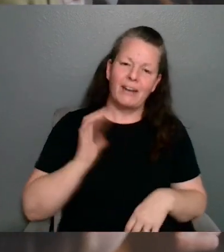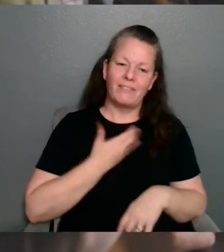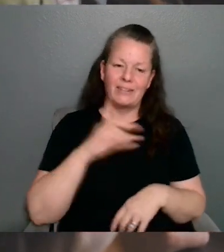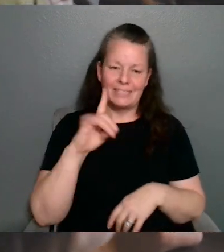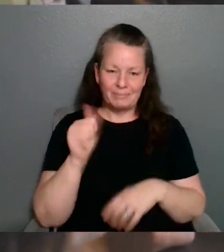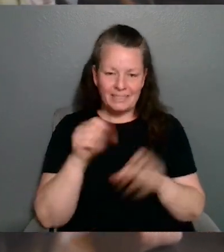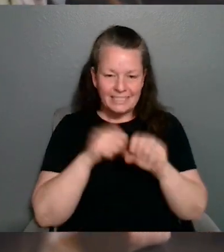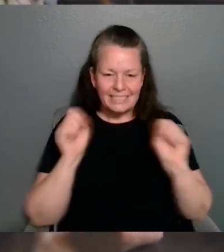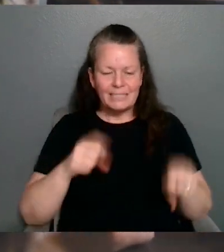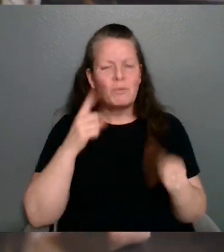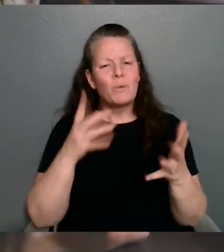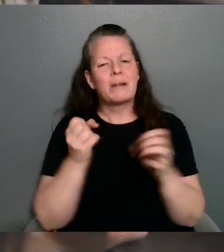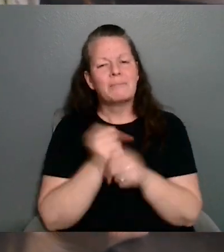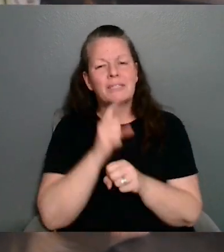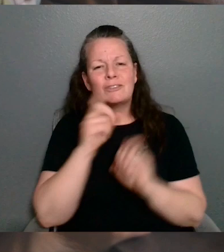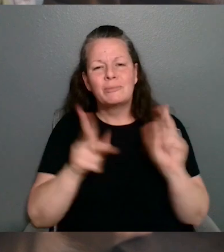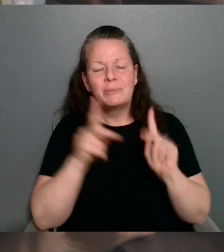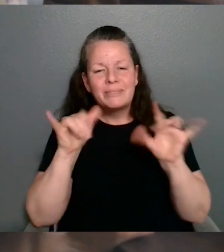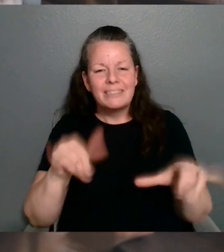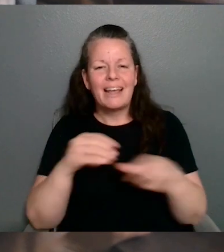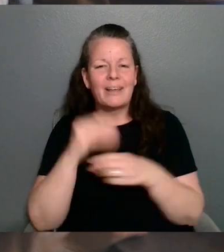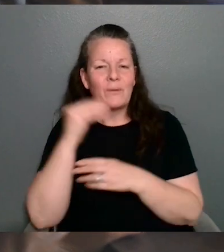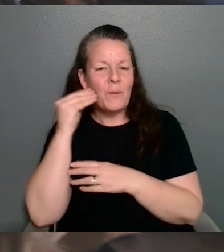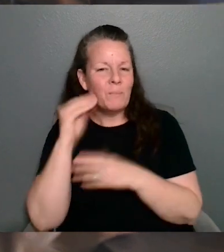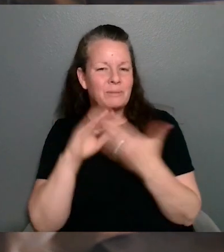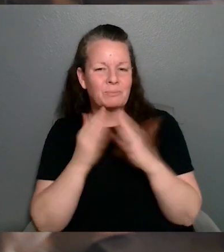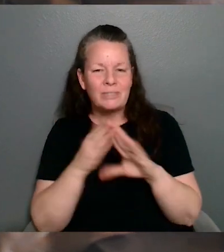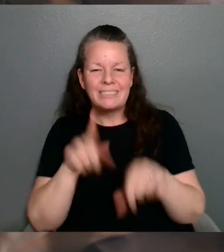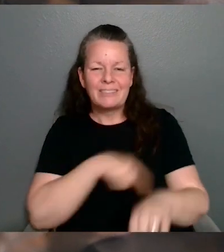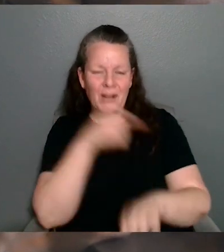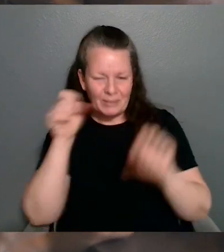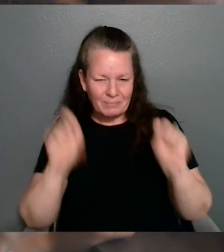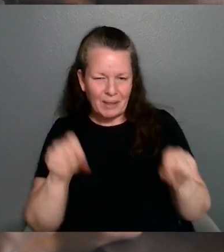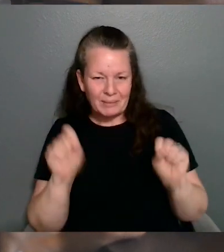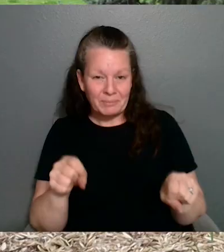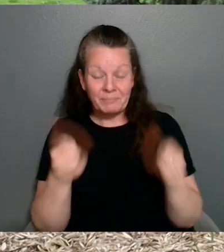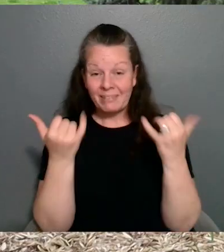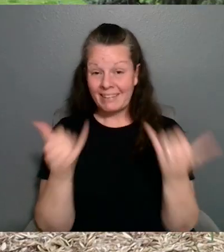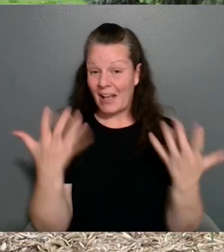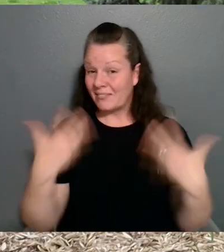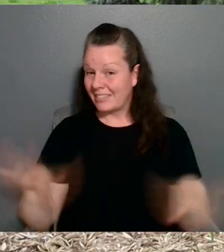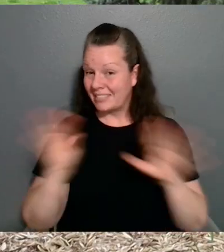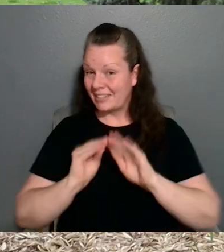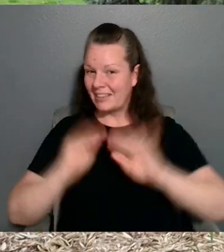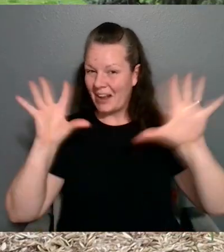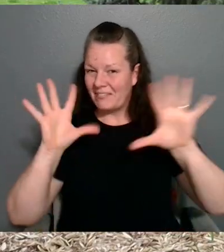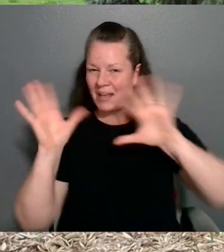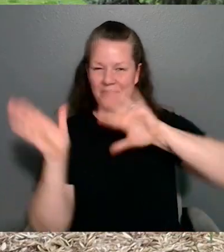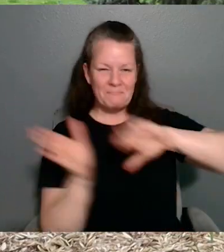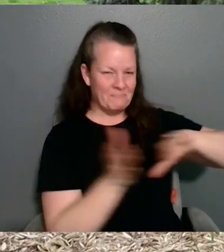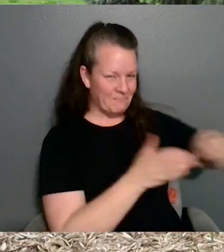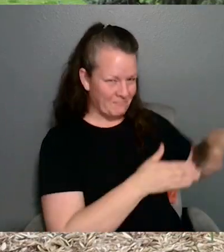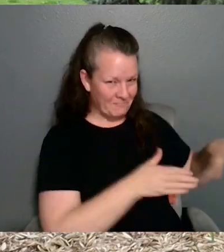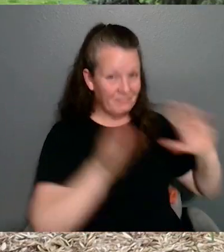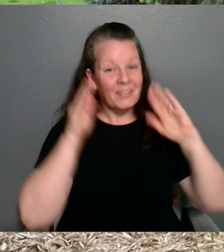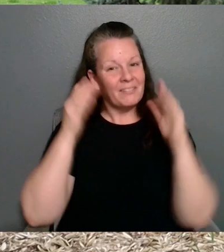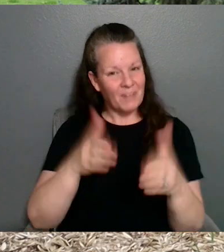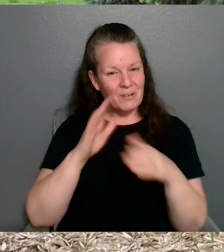people stay in their homes and communities as long as they choose to. So with that clarification out of the way, let's focus on the information